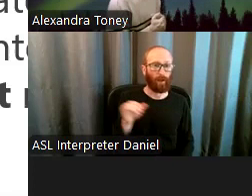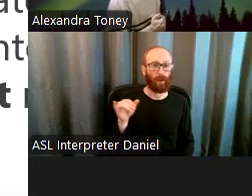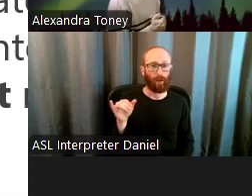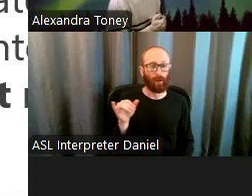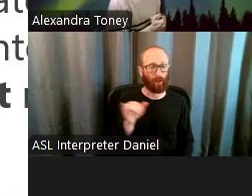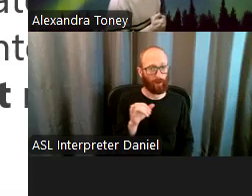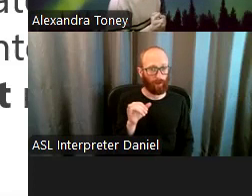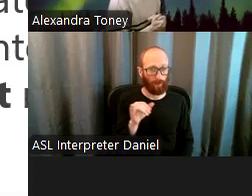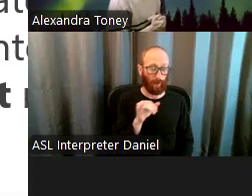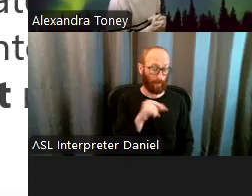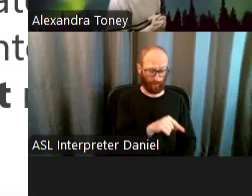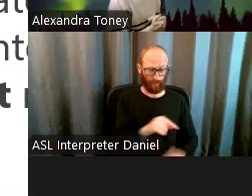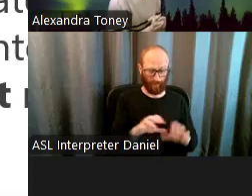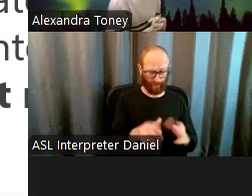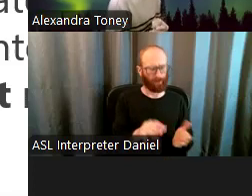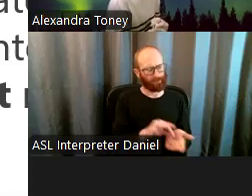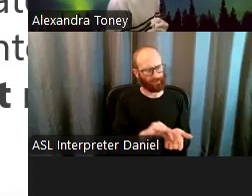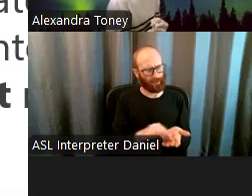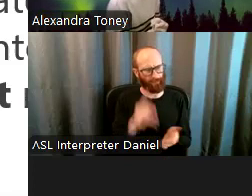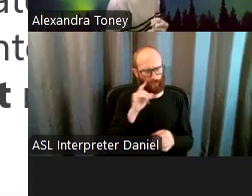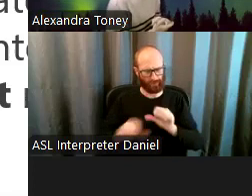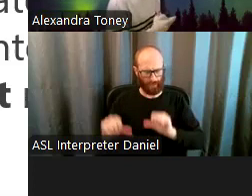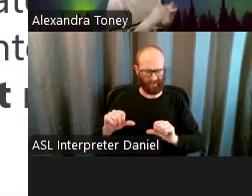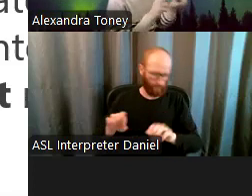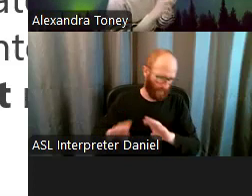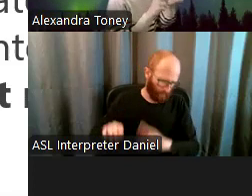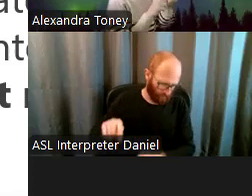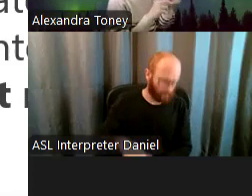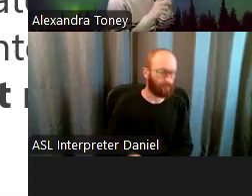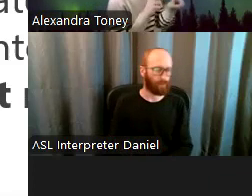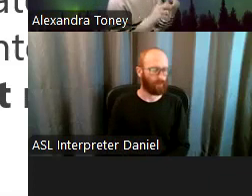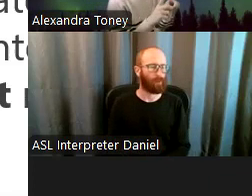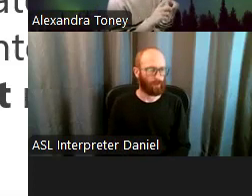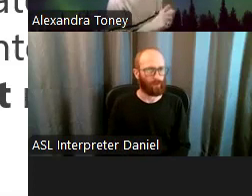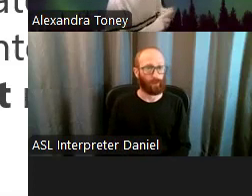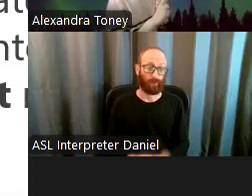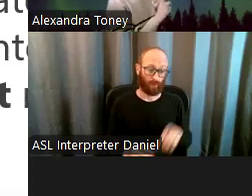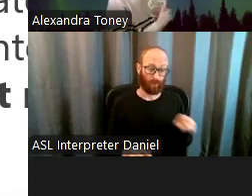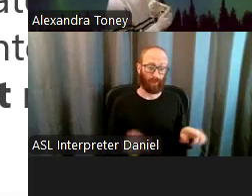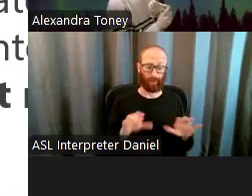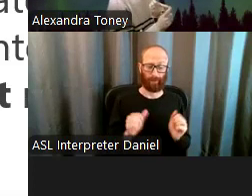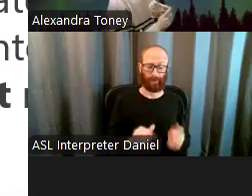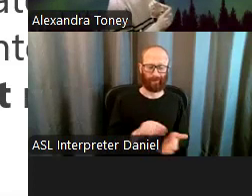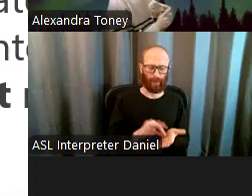science credit for the area of biology; and so it kind of can count to provide your early